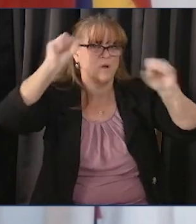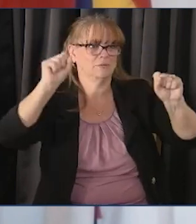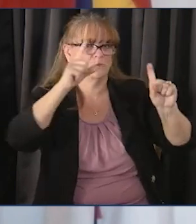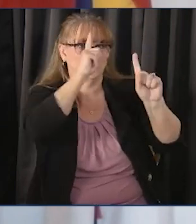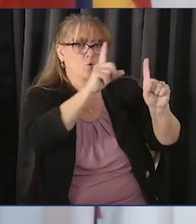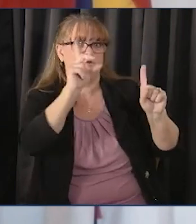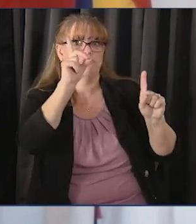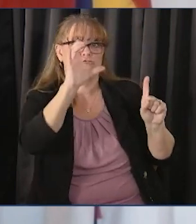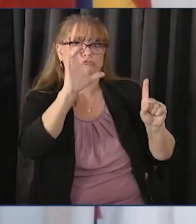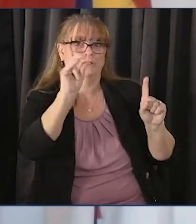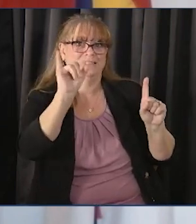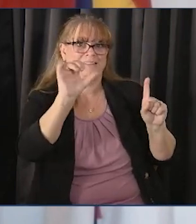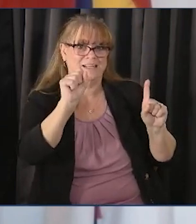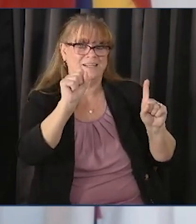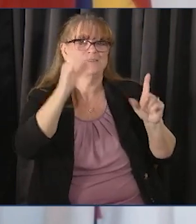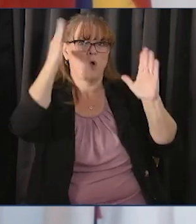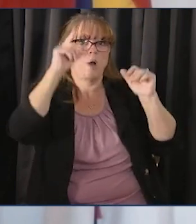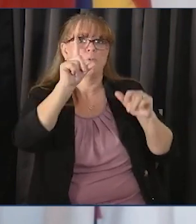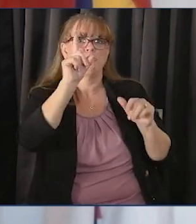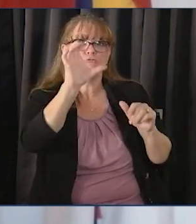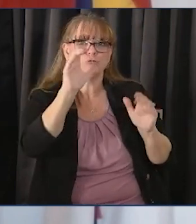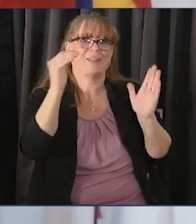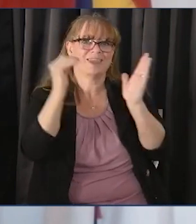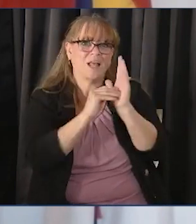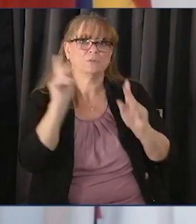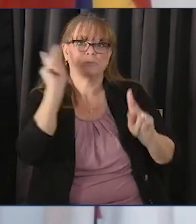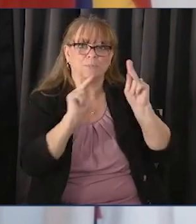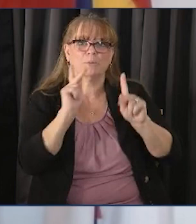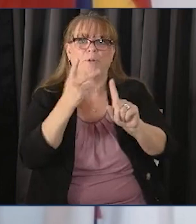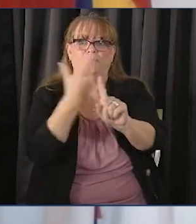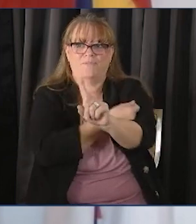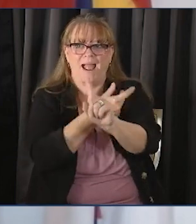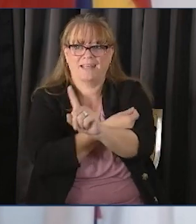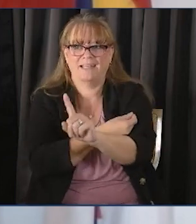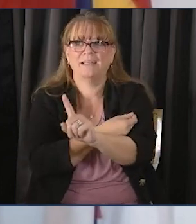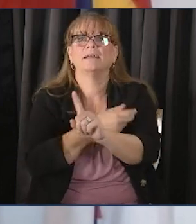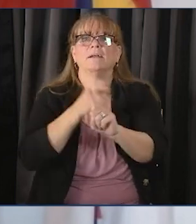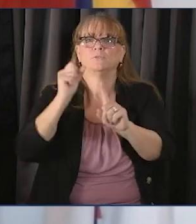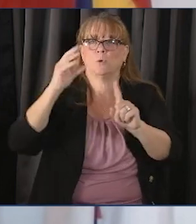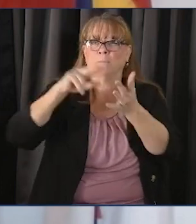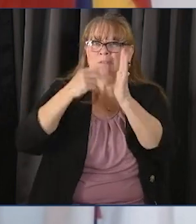Hey, Governor, this is Kara Mason from the Sentinel in Aurora.